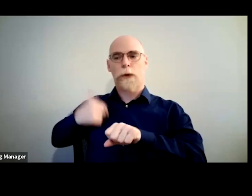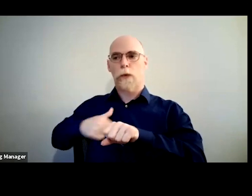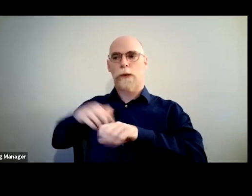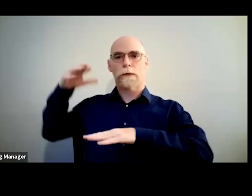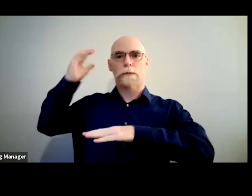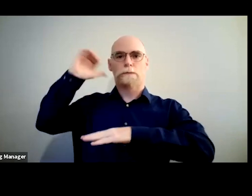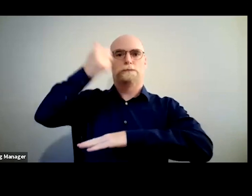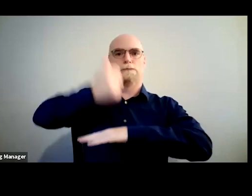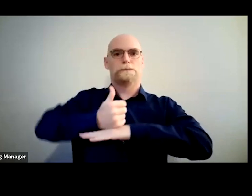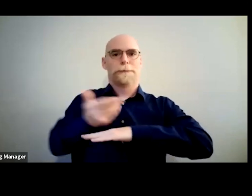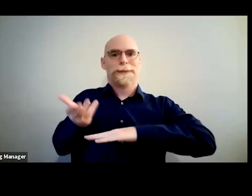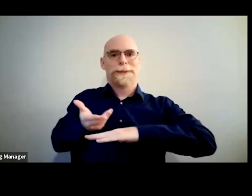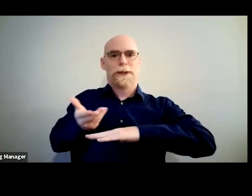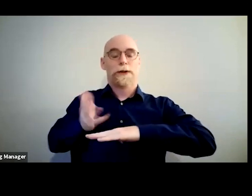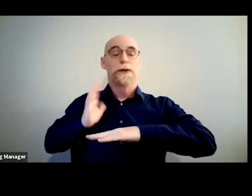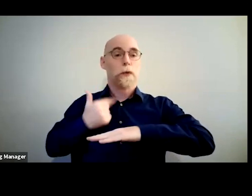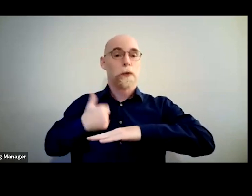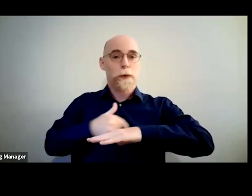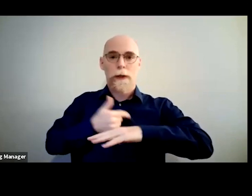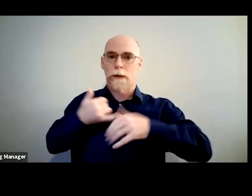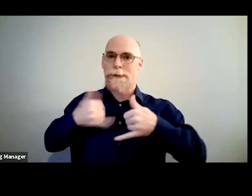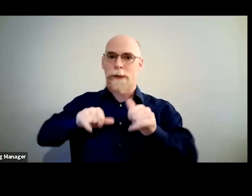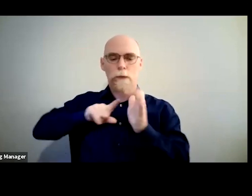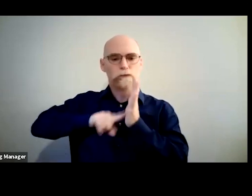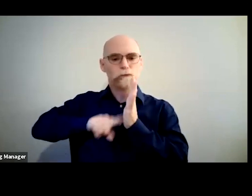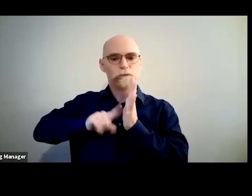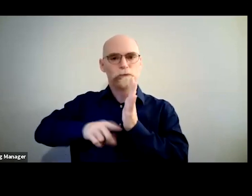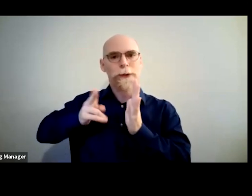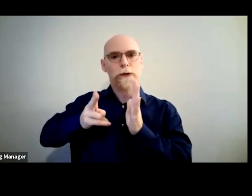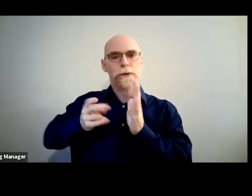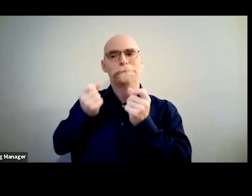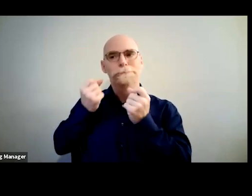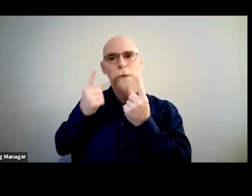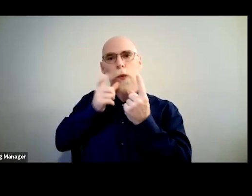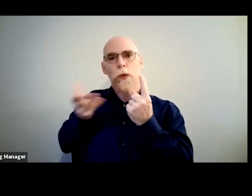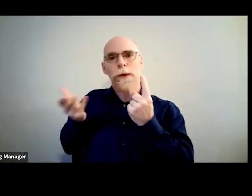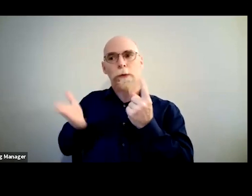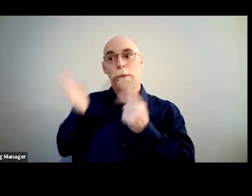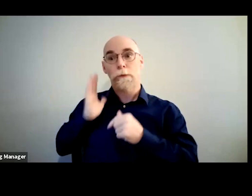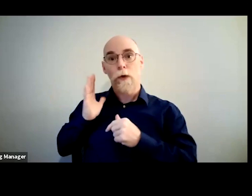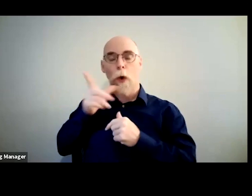and also to support the indigenous peoples who are part of our communities today. I'd like to thank